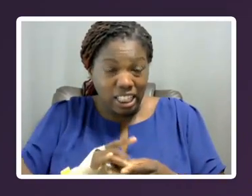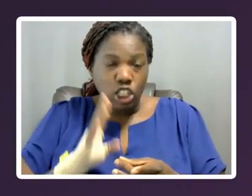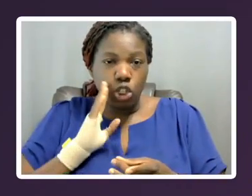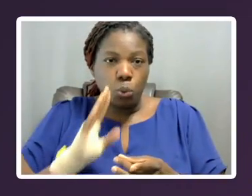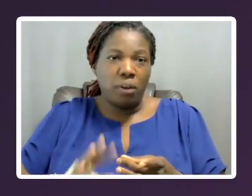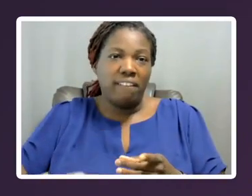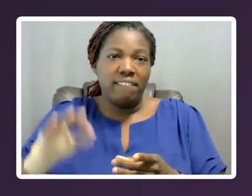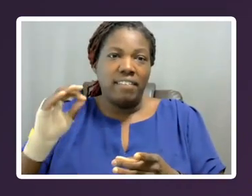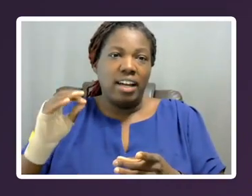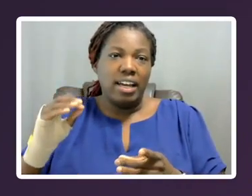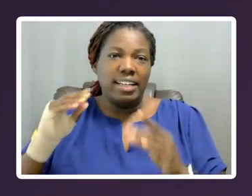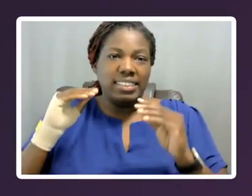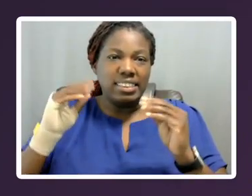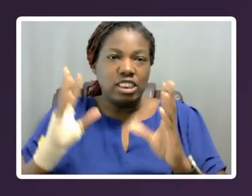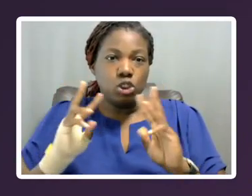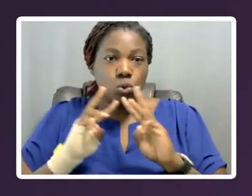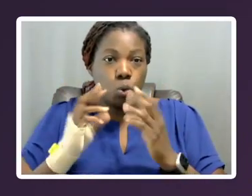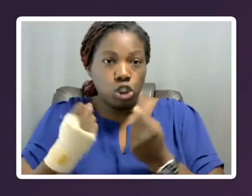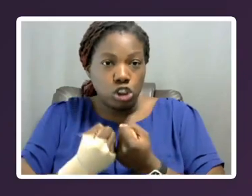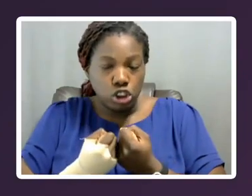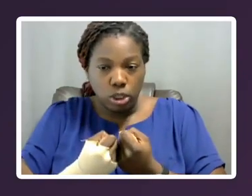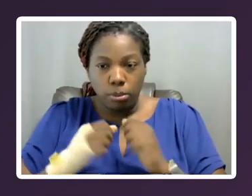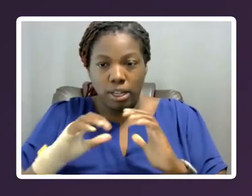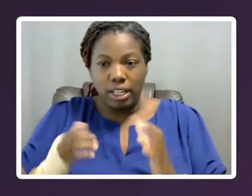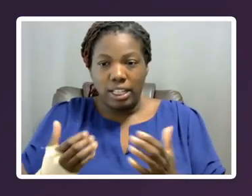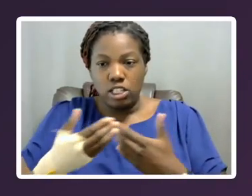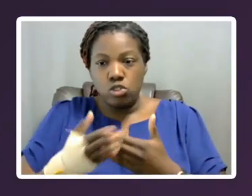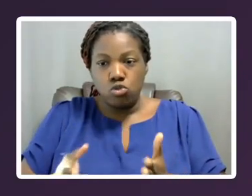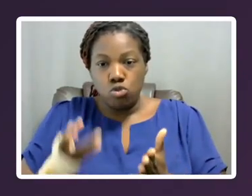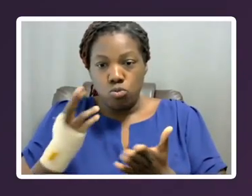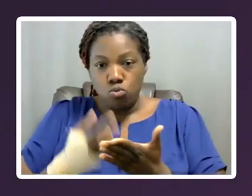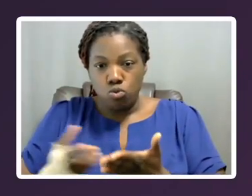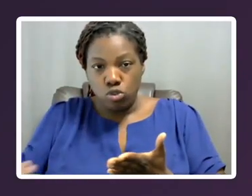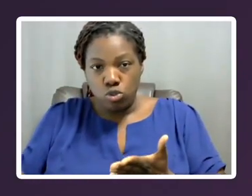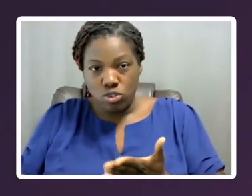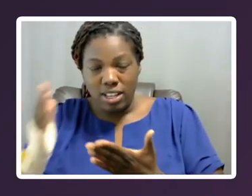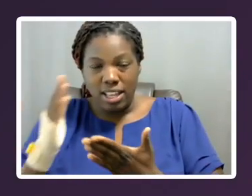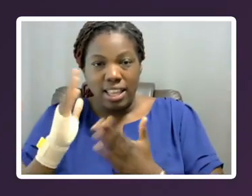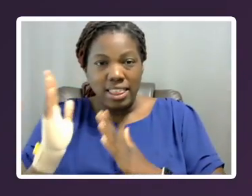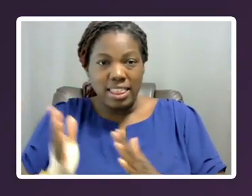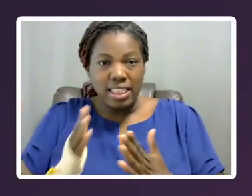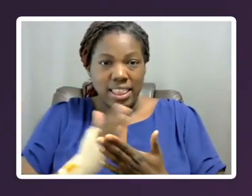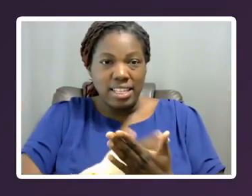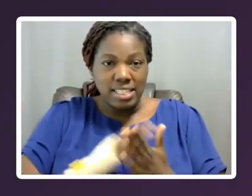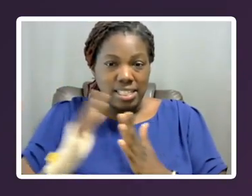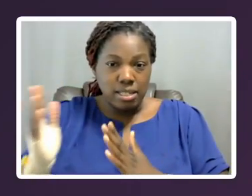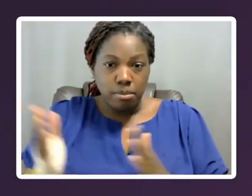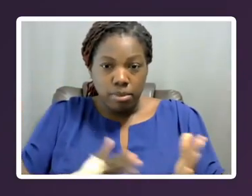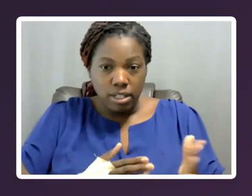workshops, classroom resources like lesson plans, or smaller -- I know everyone's saying bite size